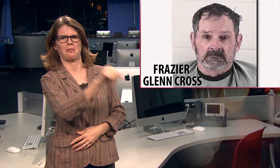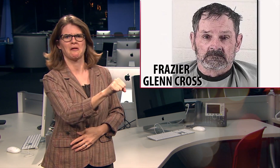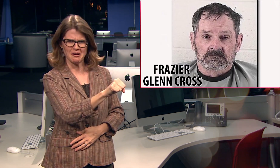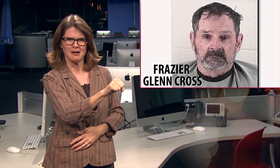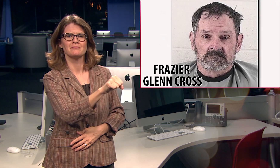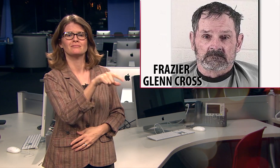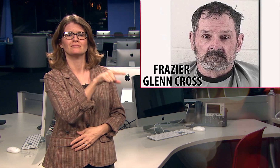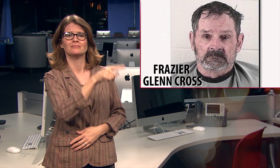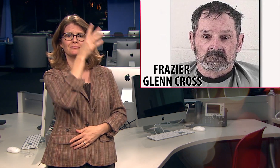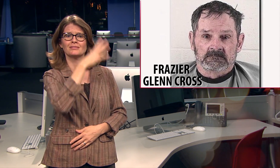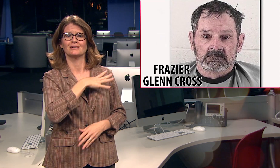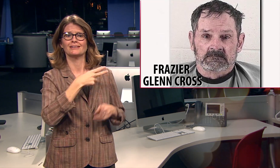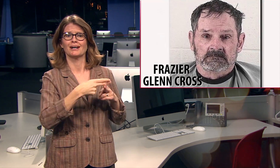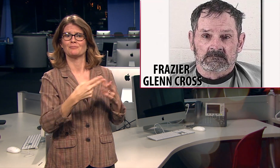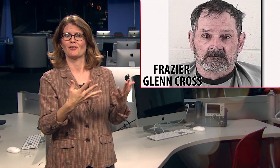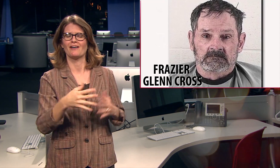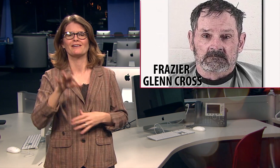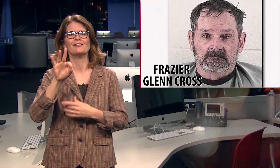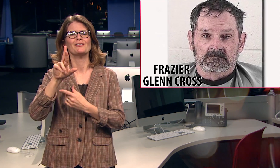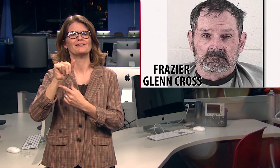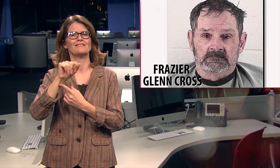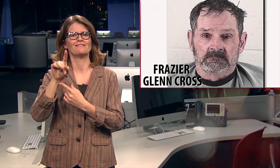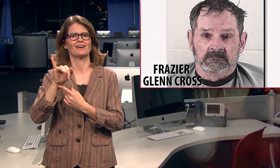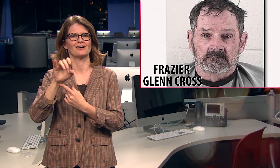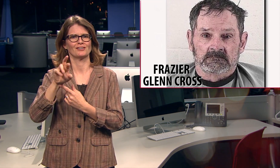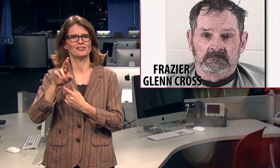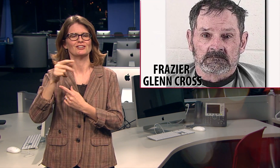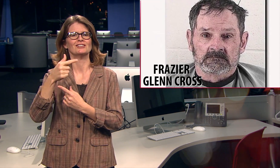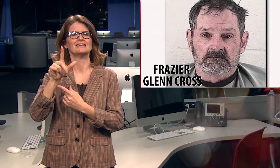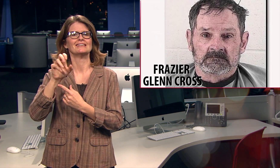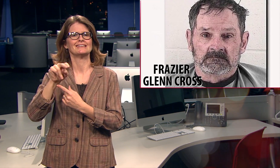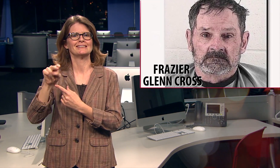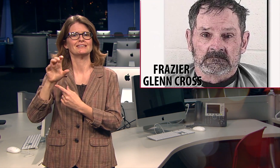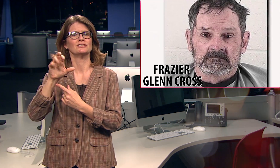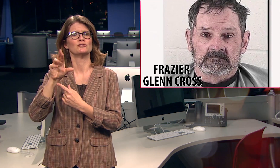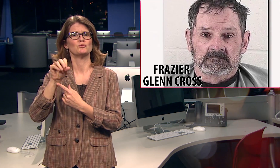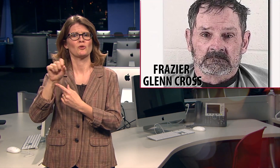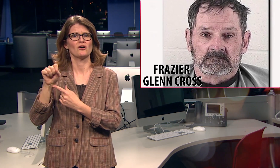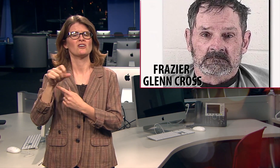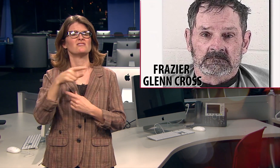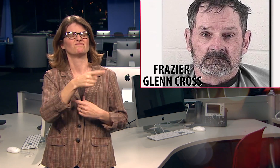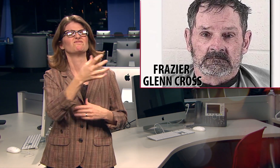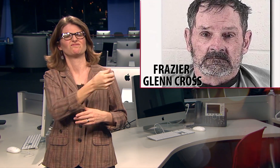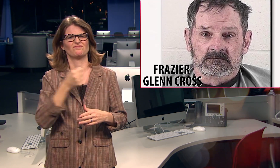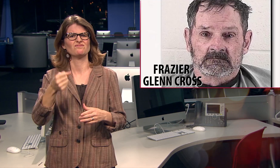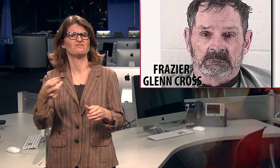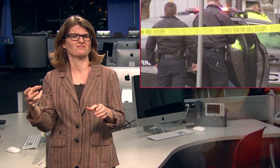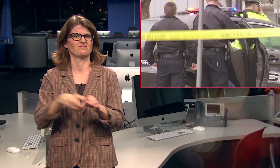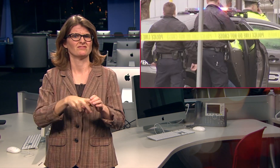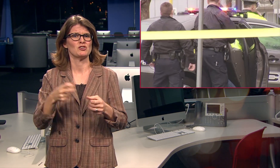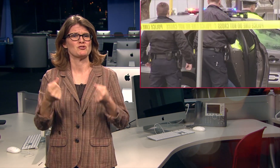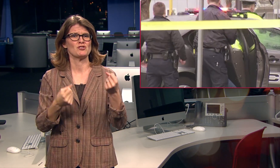SCHOOL. AS HE'S BEING TAKEN AWAY, HE SHOUTS A NEO-NAZI SLOGAN. "HEIL HITLER" CROSS NOW